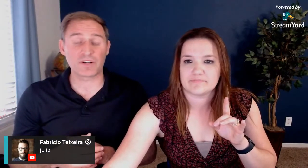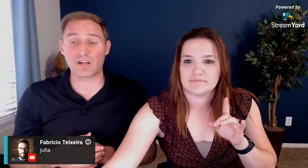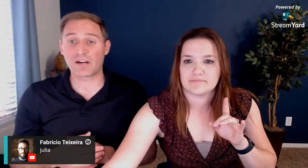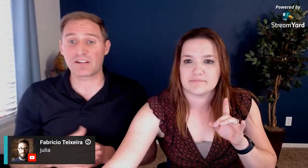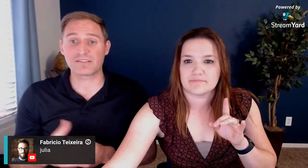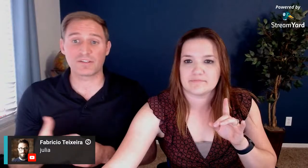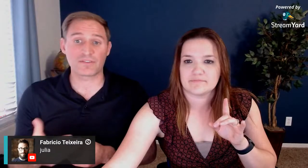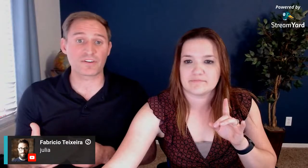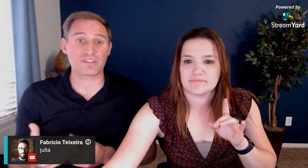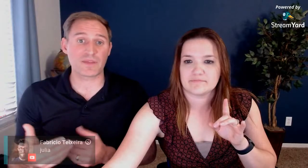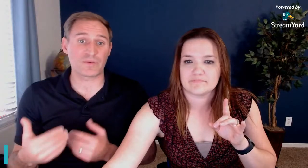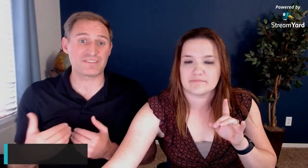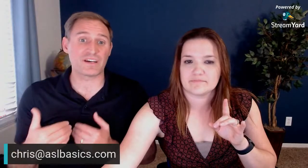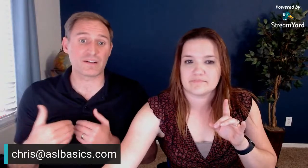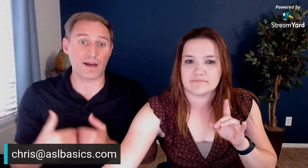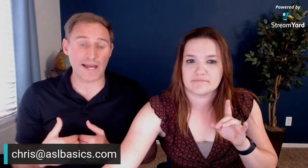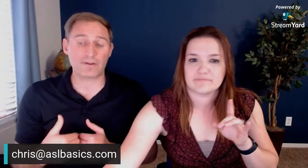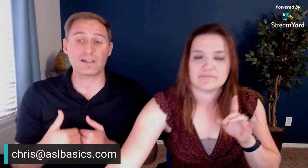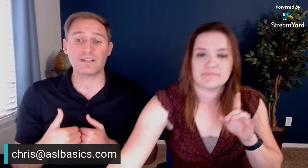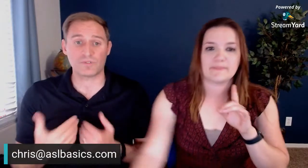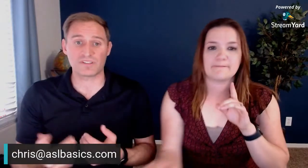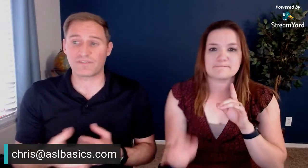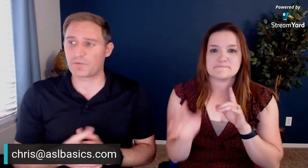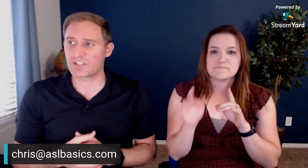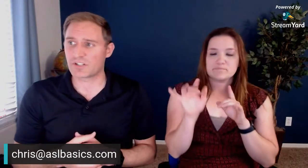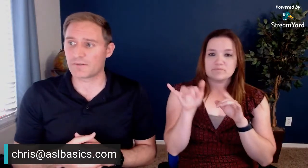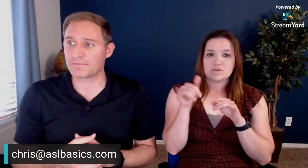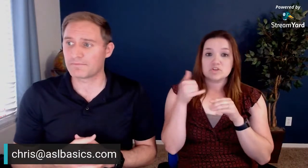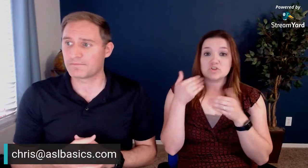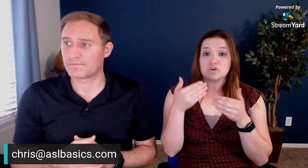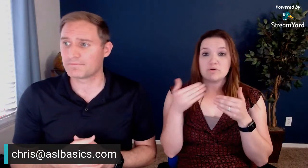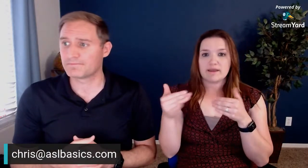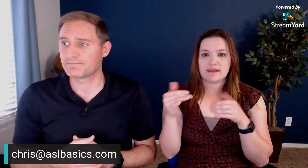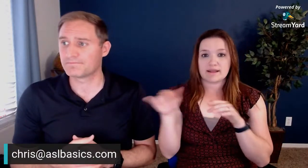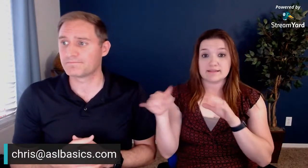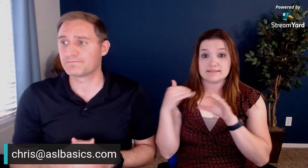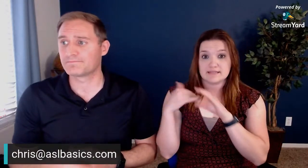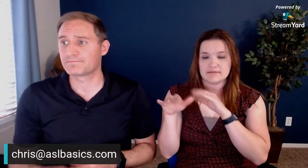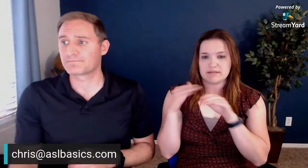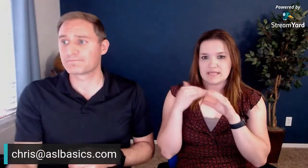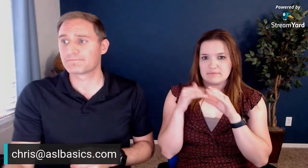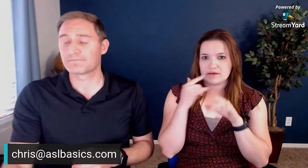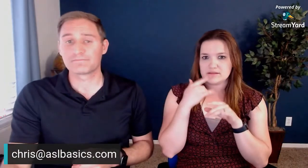to rn so the first thing that we see on our end was fabricio so go ahead and send him an email